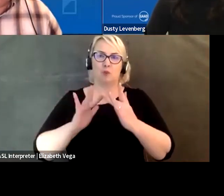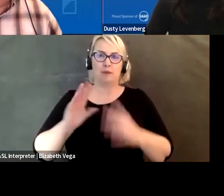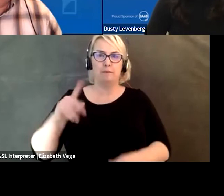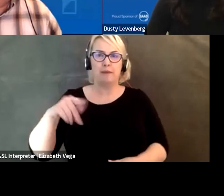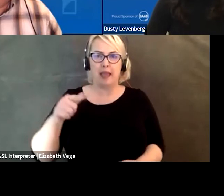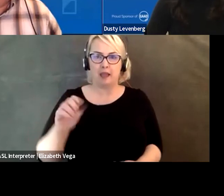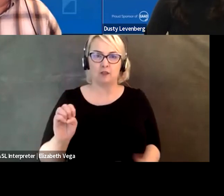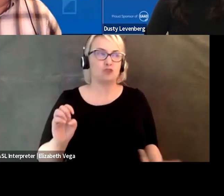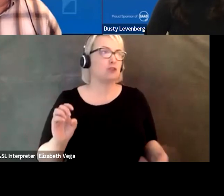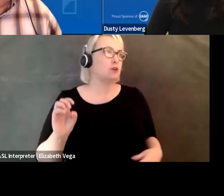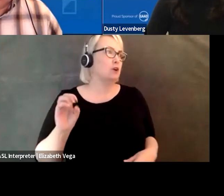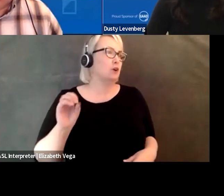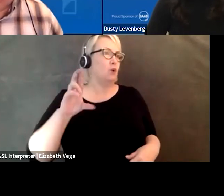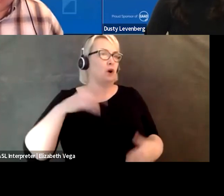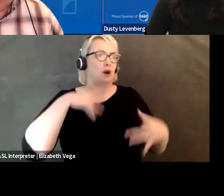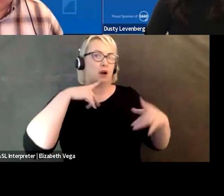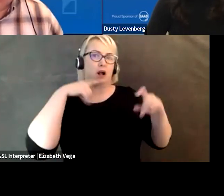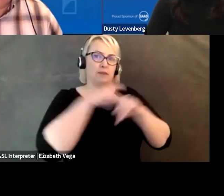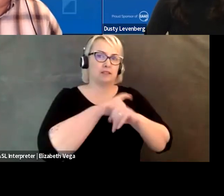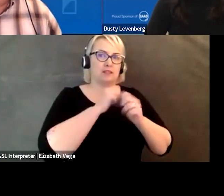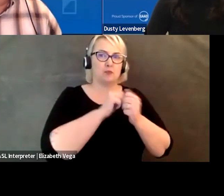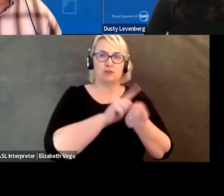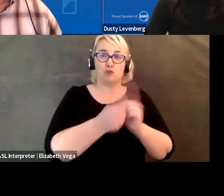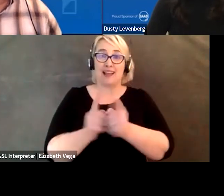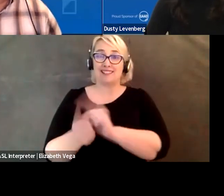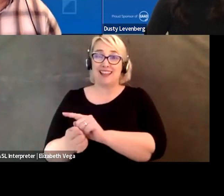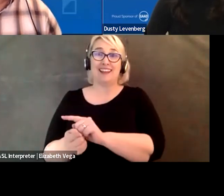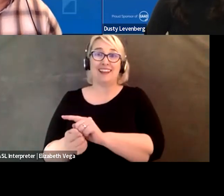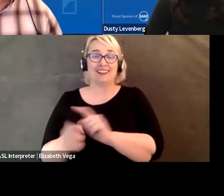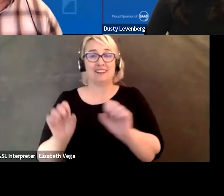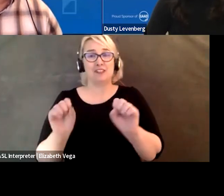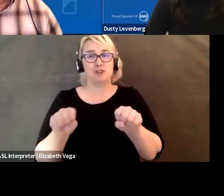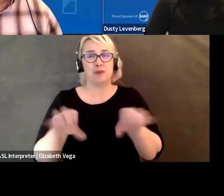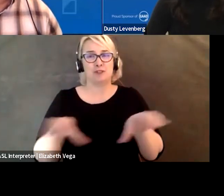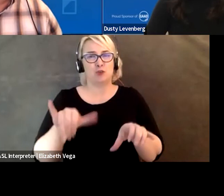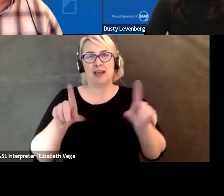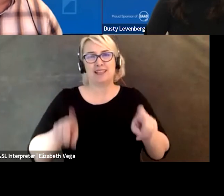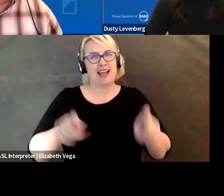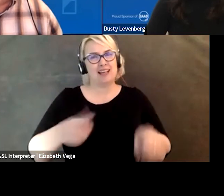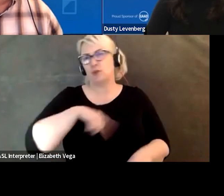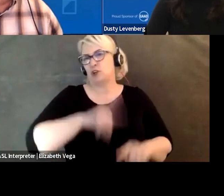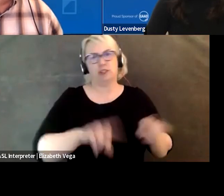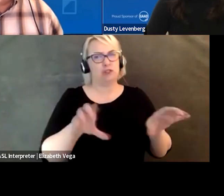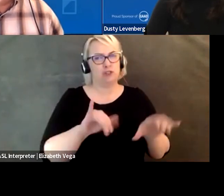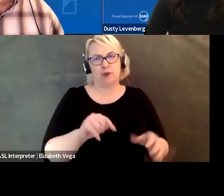just complexities in translating, just to be able to do the test. So some of them weren't just feasible to do.